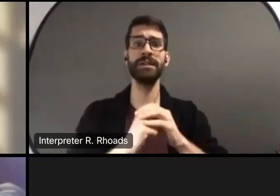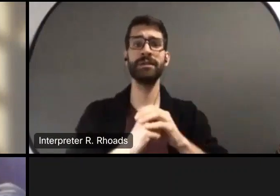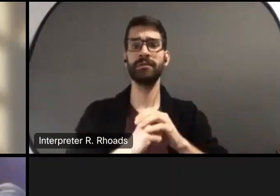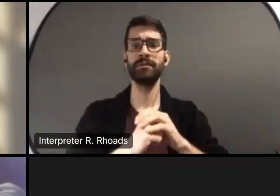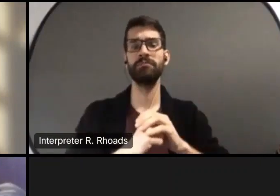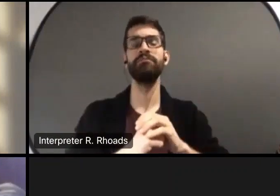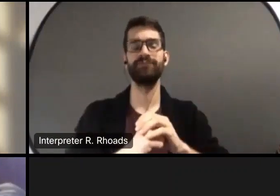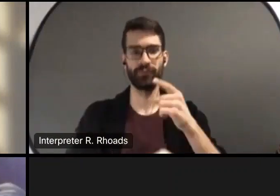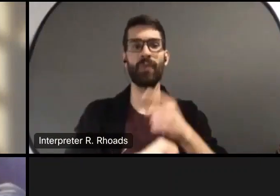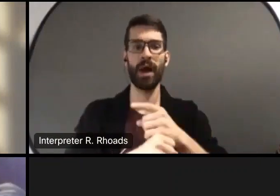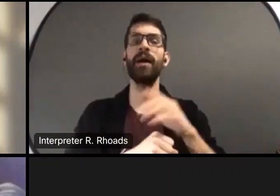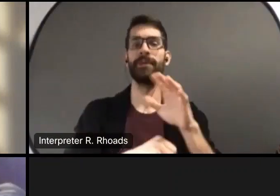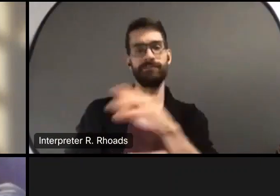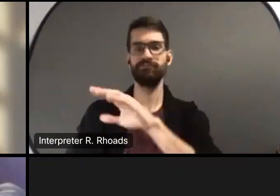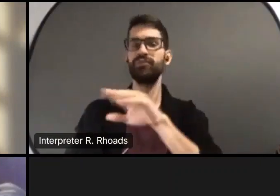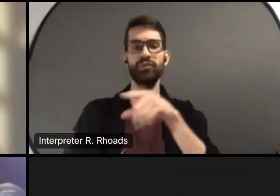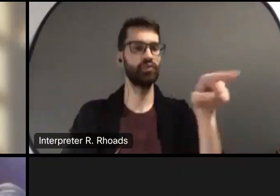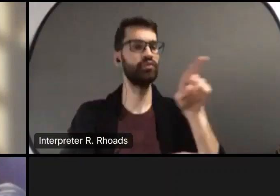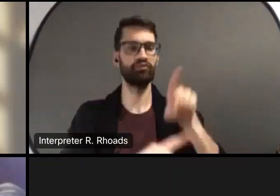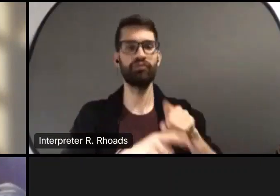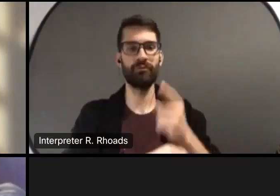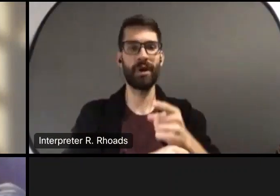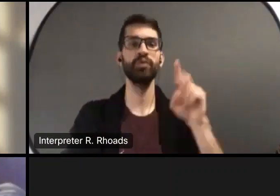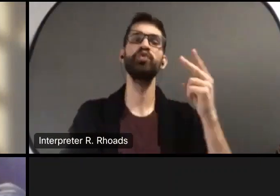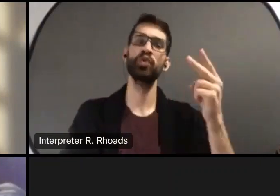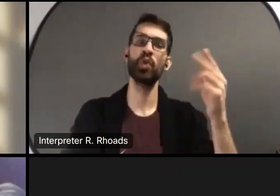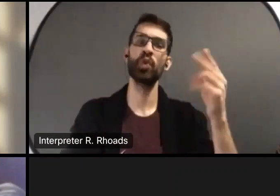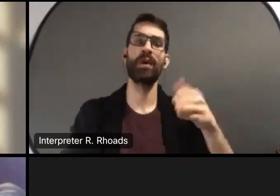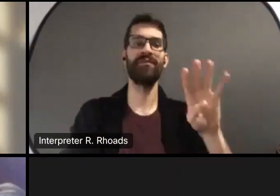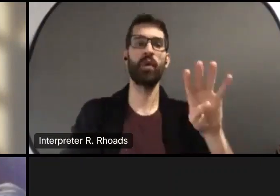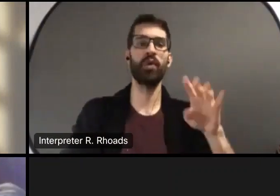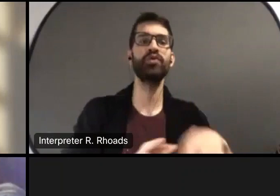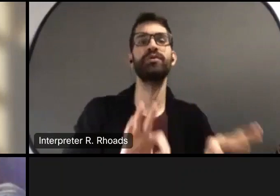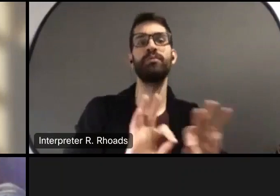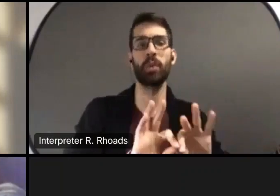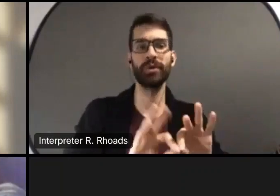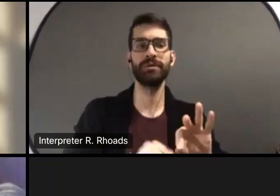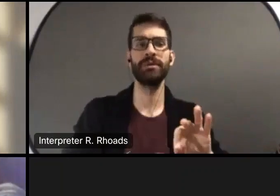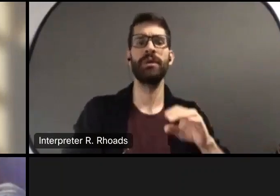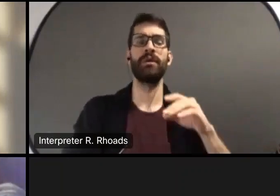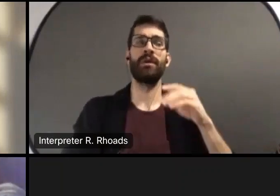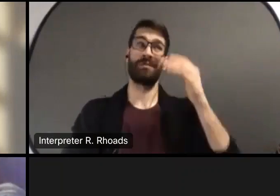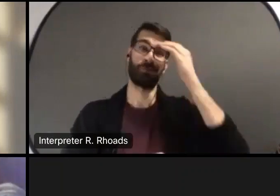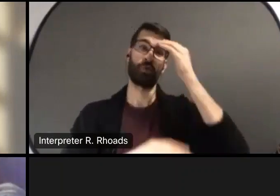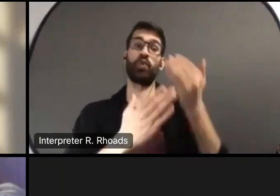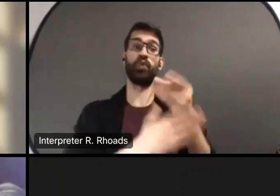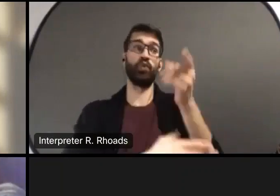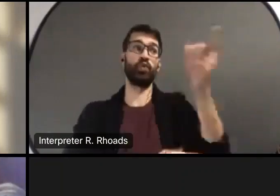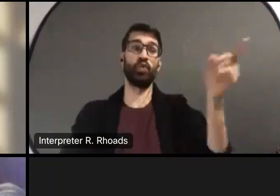two of the four. What's difficult, I think, for the new Commissions is one of the four